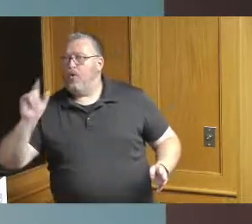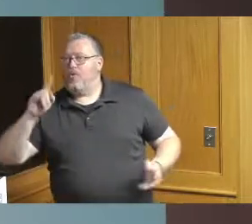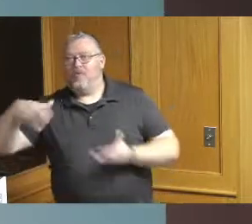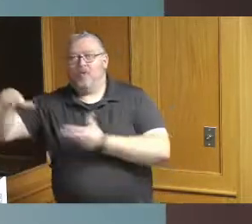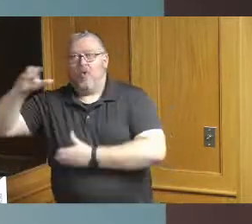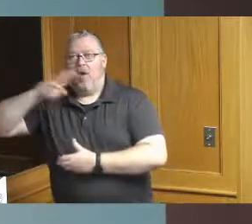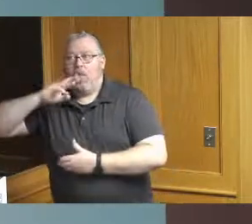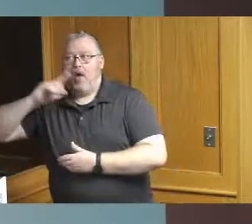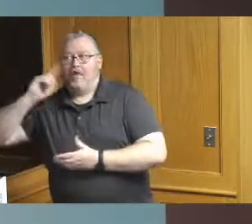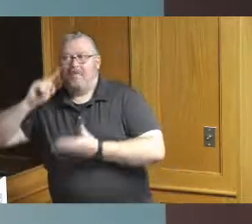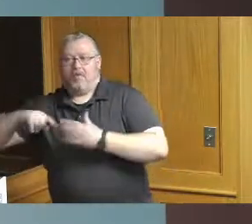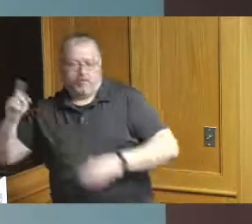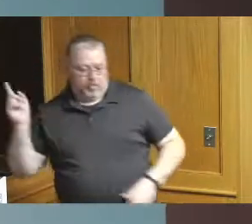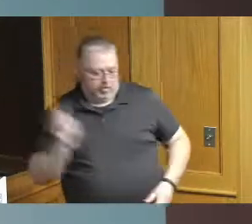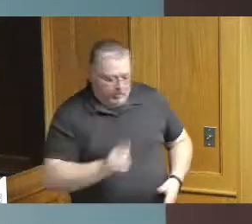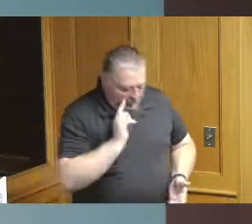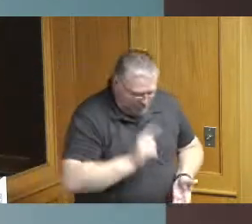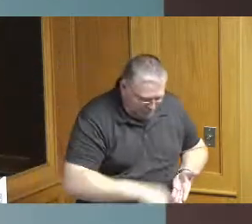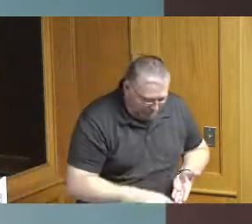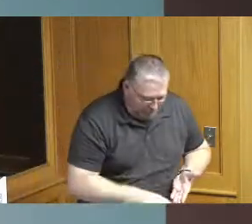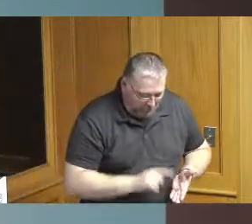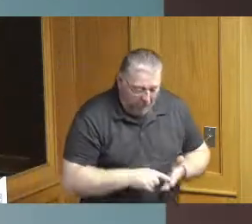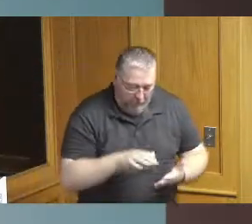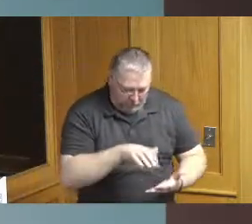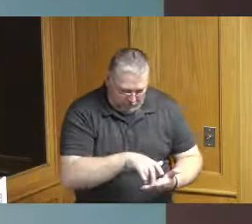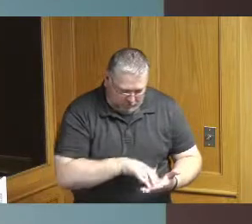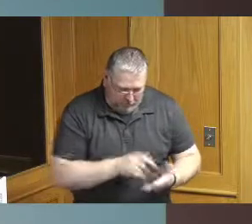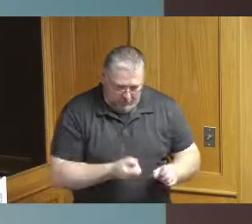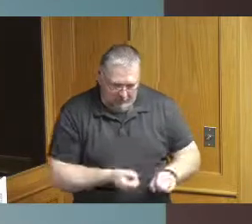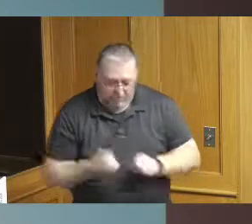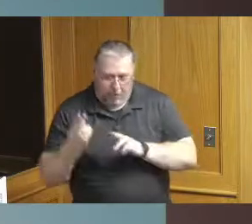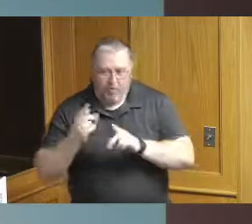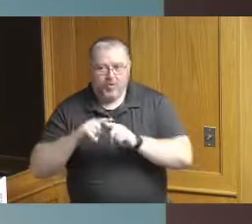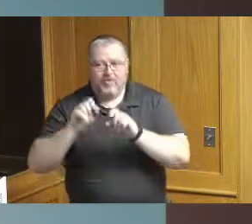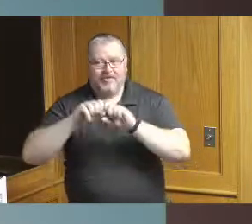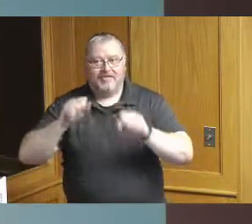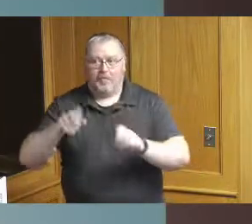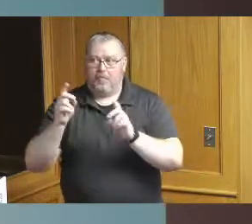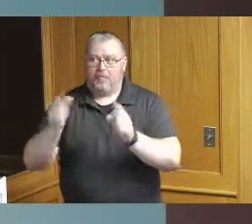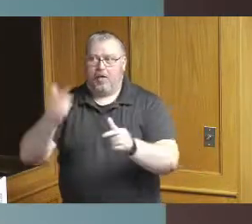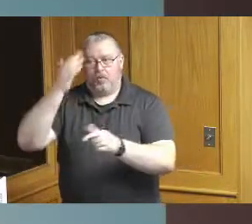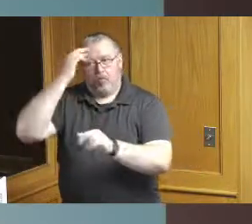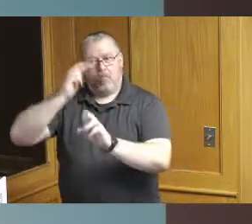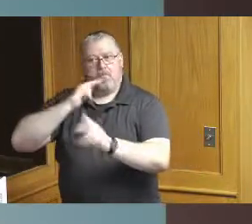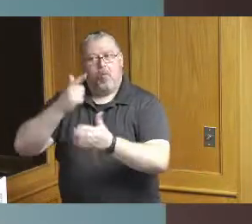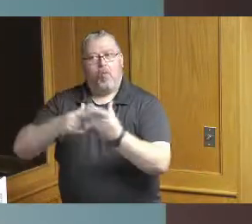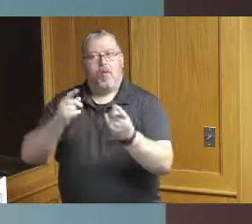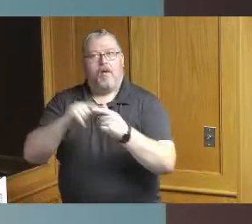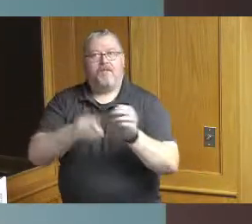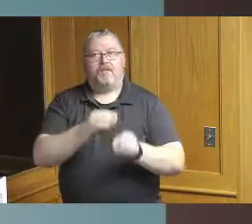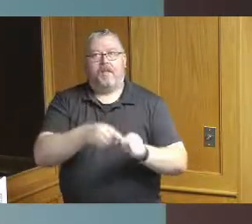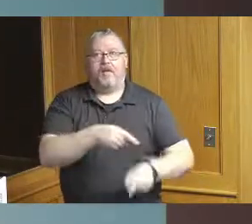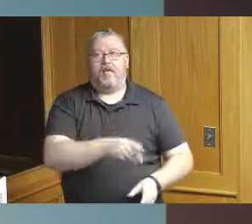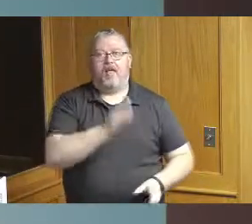field and respond back when it's fixed so we also have if you go back one slide Bridgette